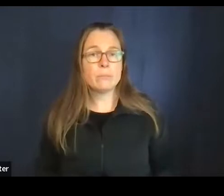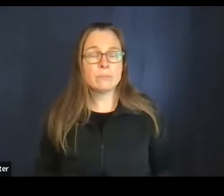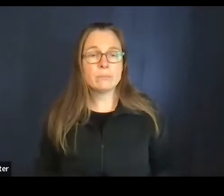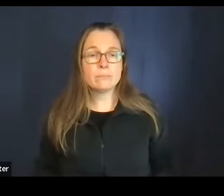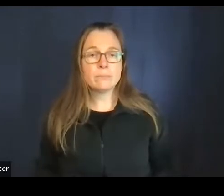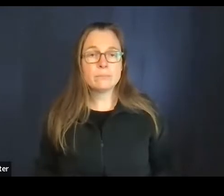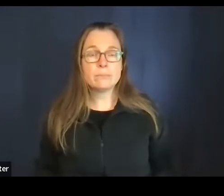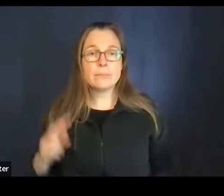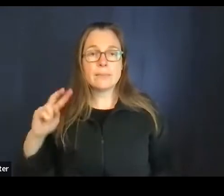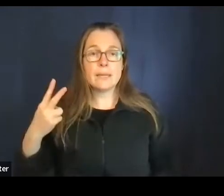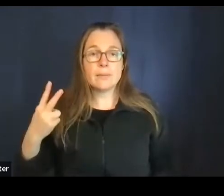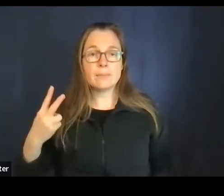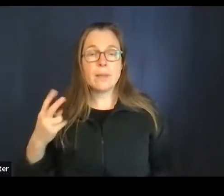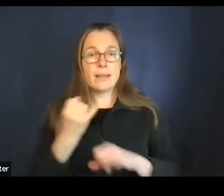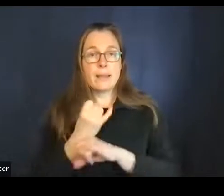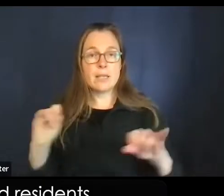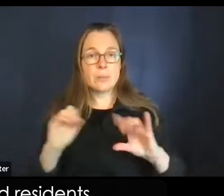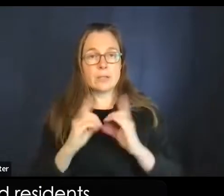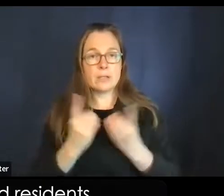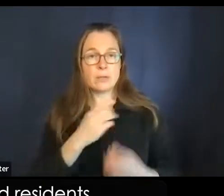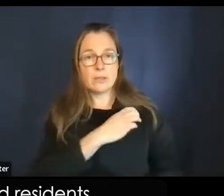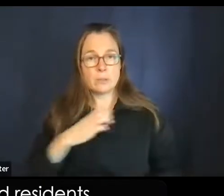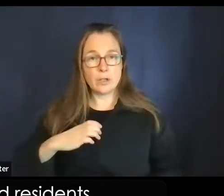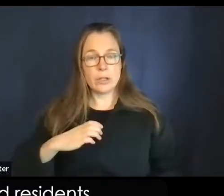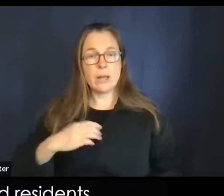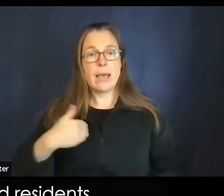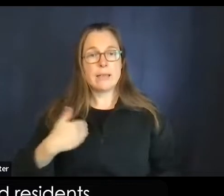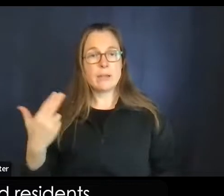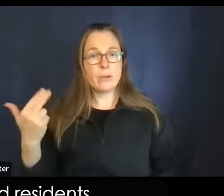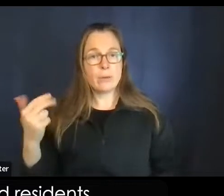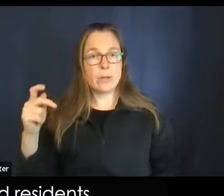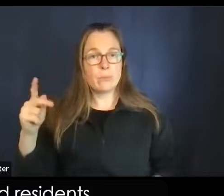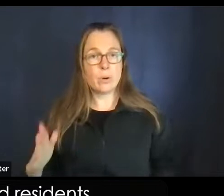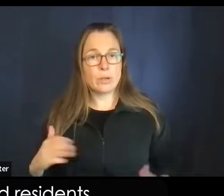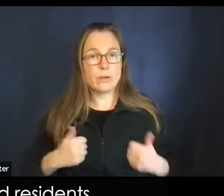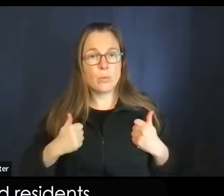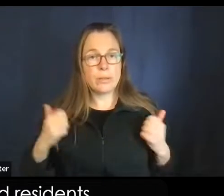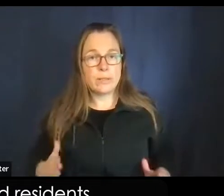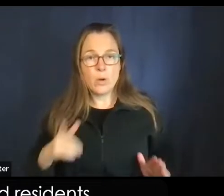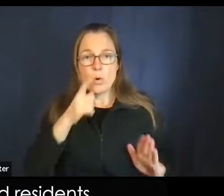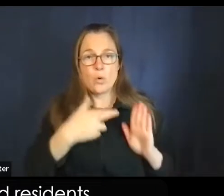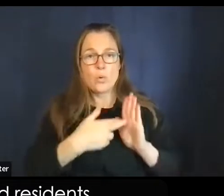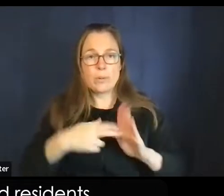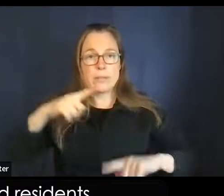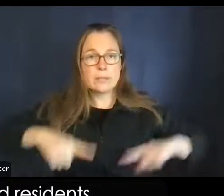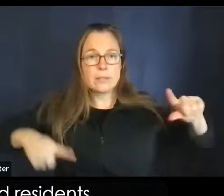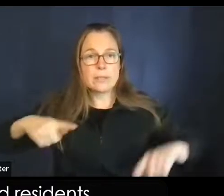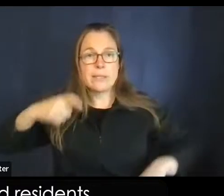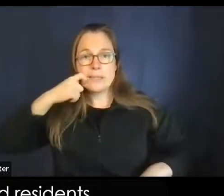Second, the Independent District Commission consists of 13 Portland residents who represent a diversity of race, age, gender and geography.